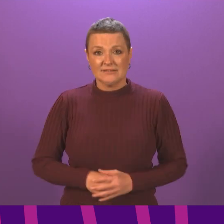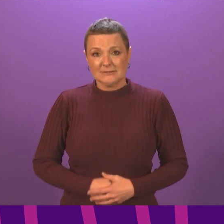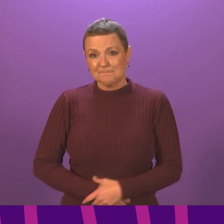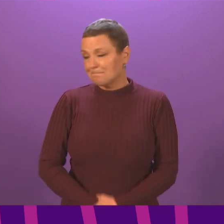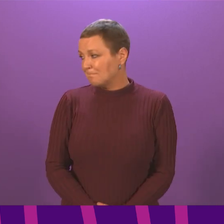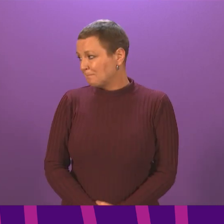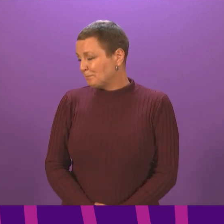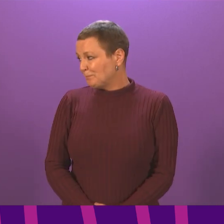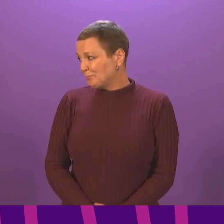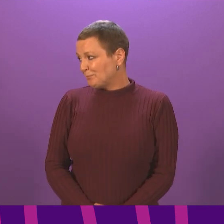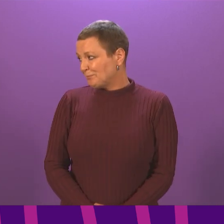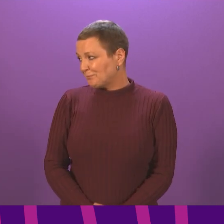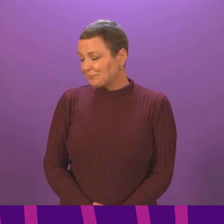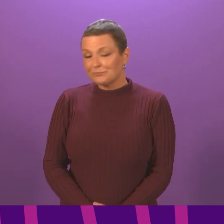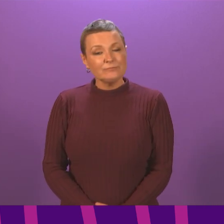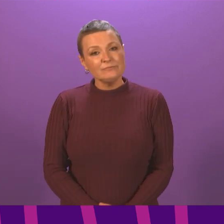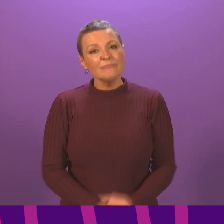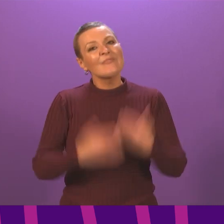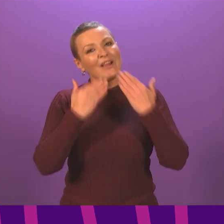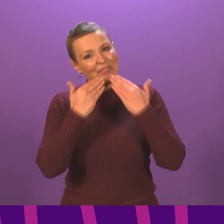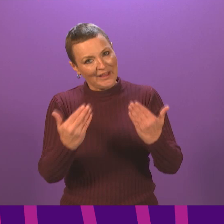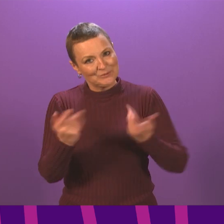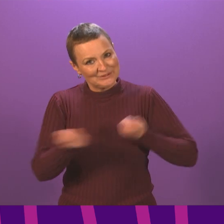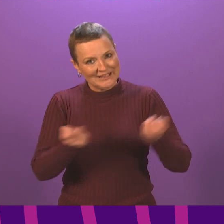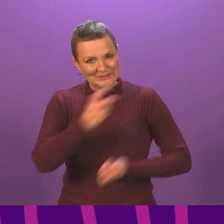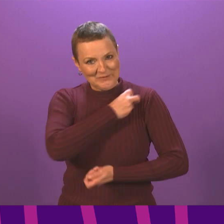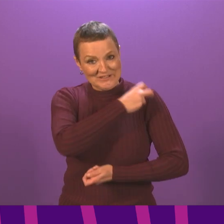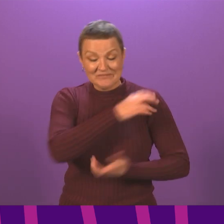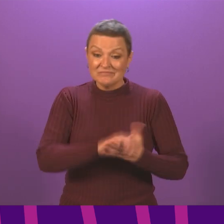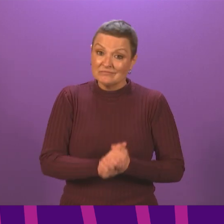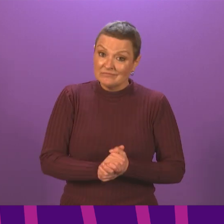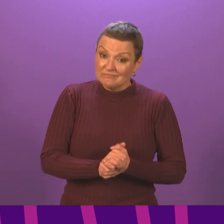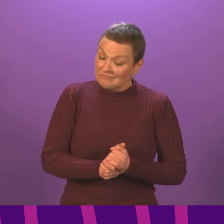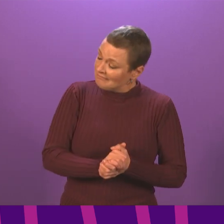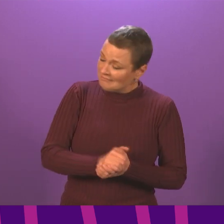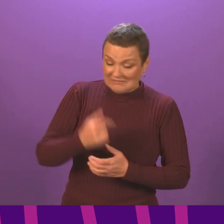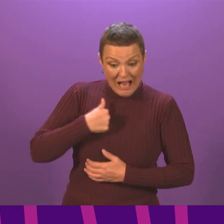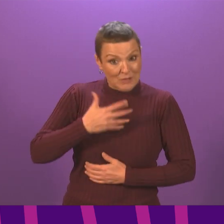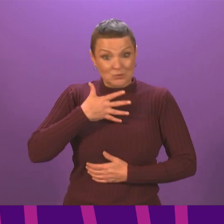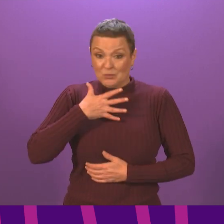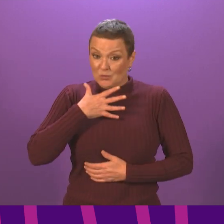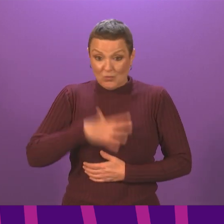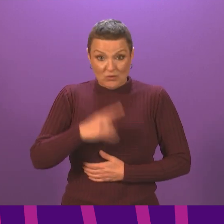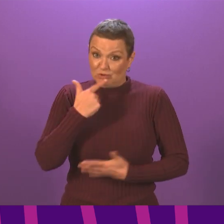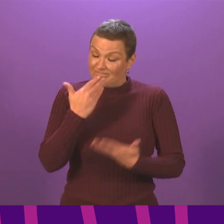Annabelle Ewing (Cowdenbeath) (SNP): I, too, add my welcome to the significant